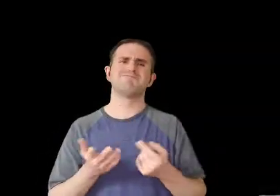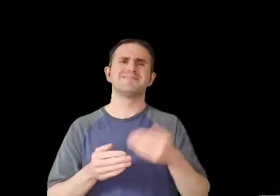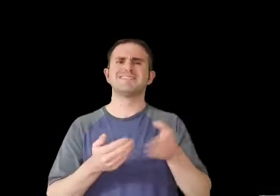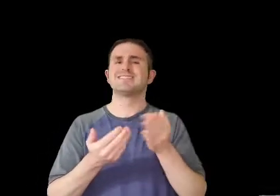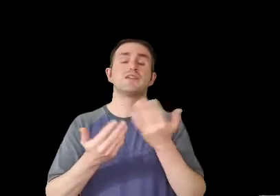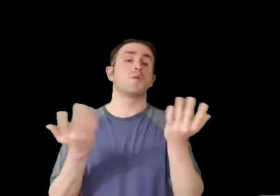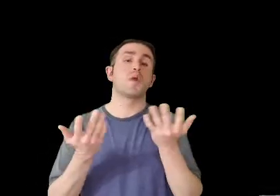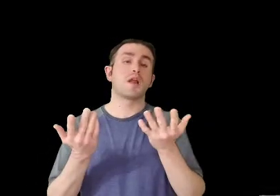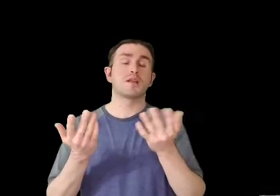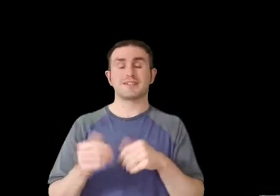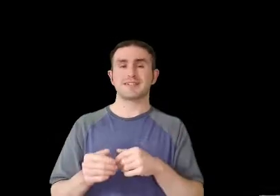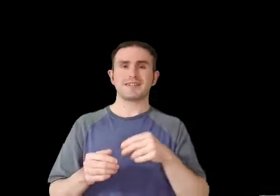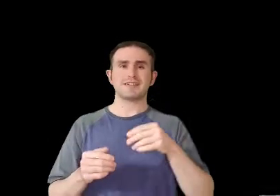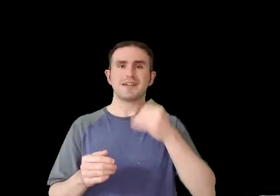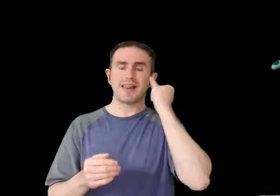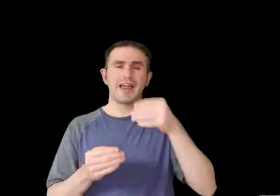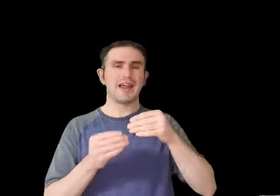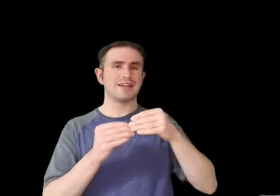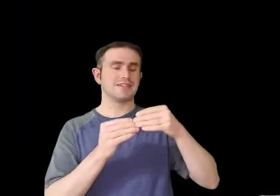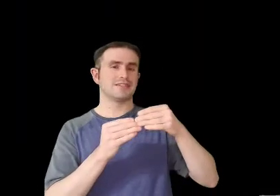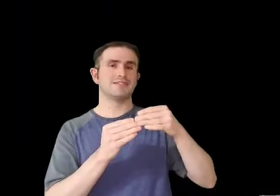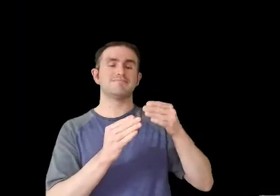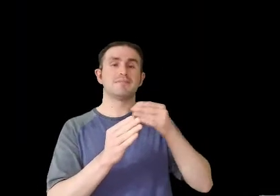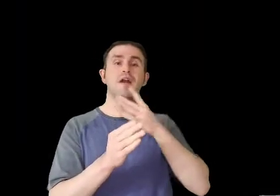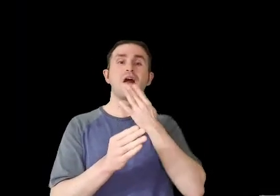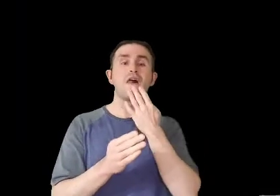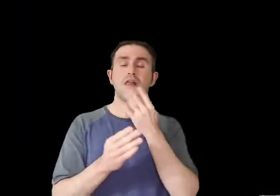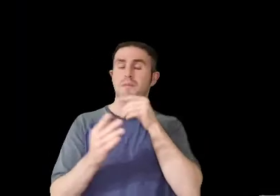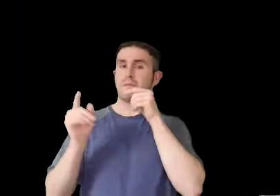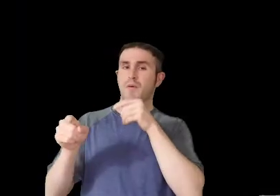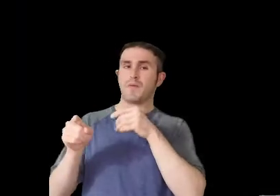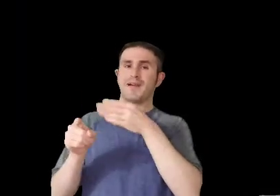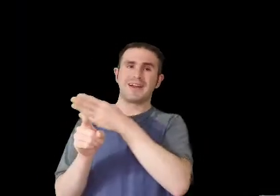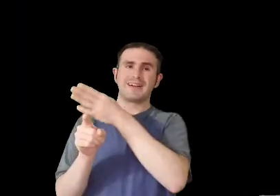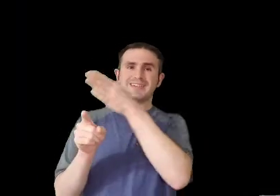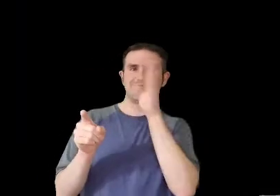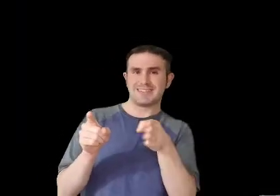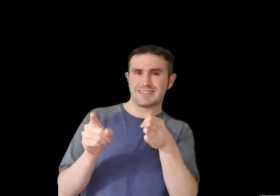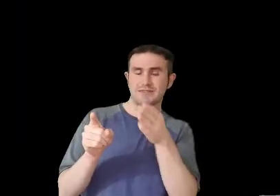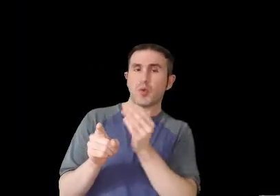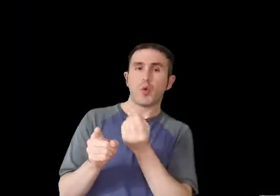easiest way to think of it, as a neighboring color. I can't remember the other term off the top